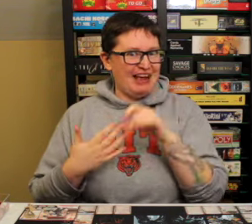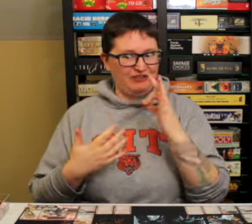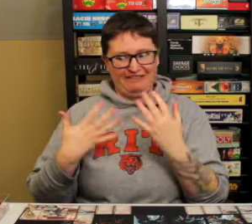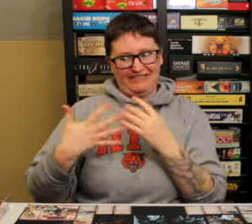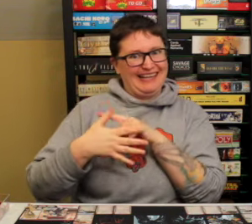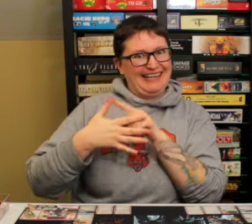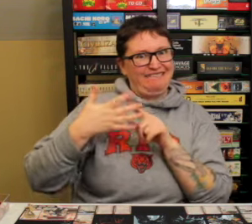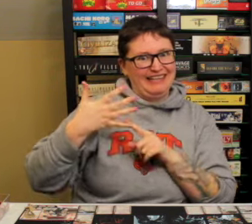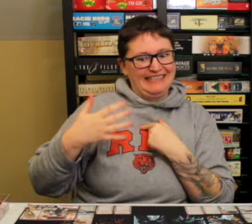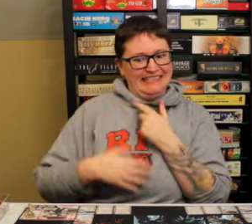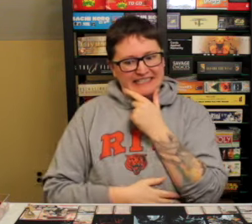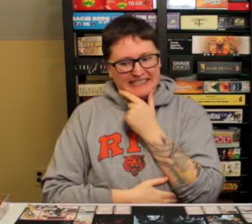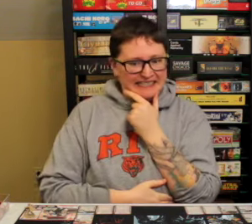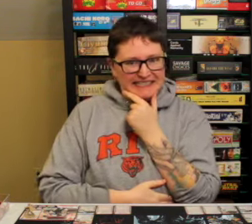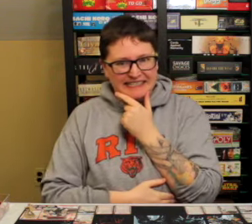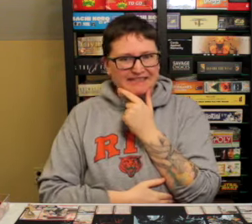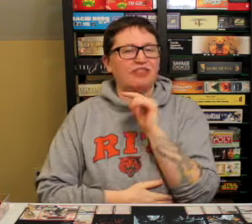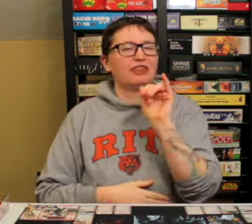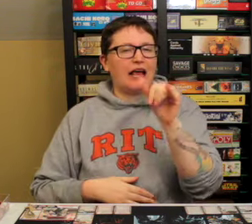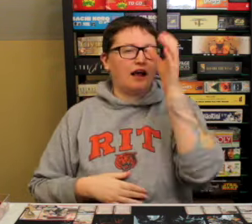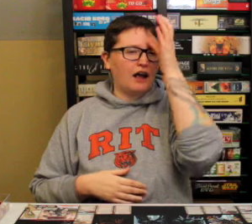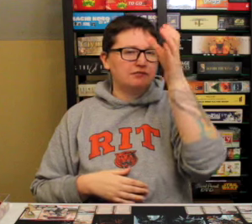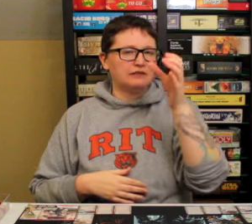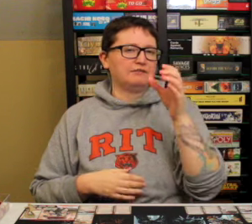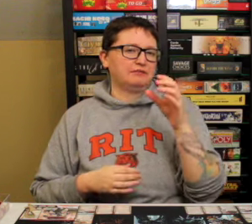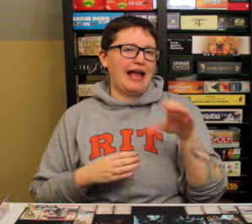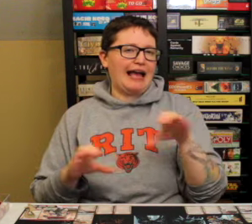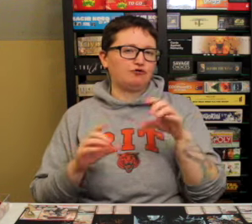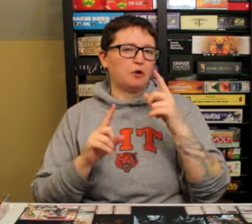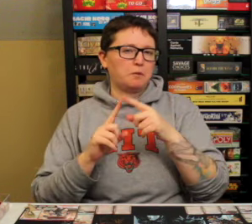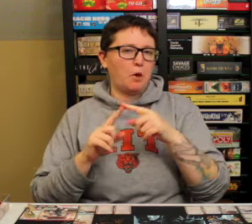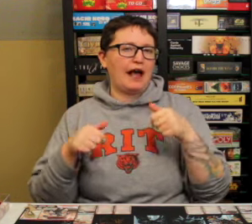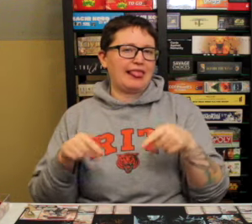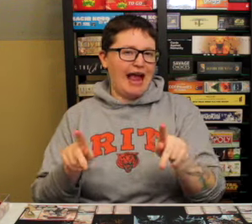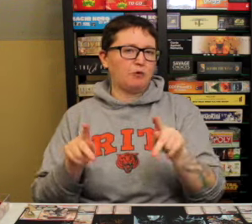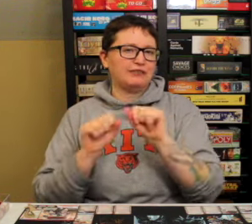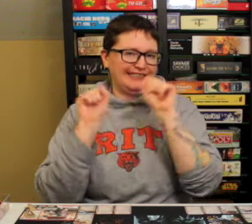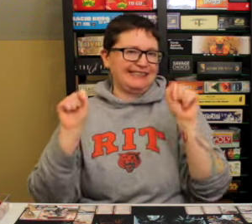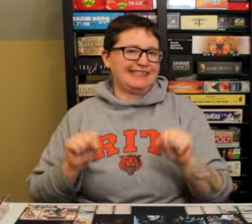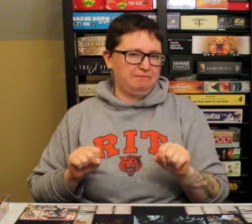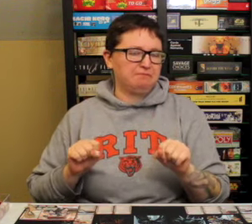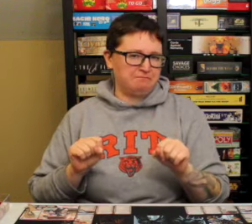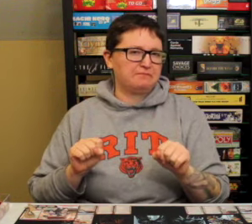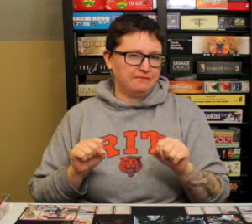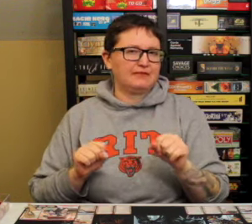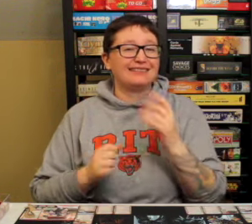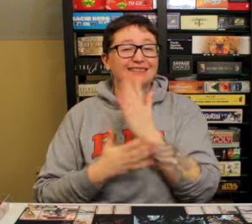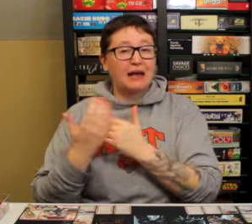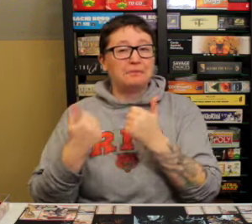So you can only pick two of the five. So that's a concept of the Action Point Allowance System.